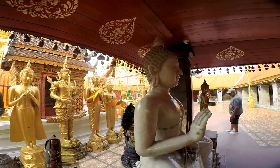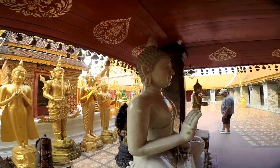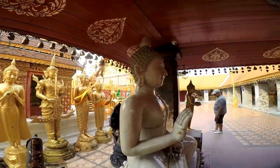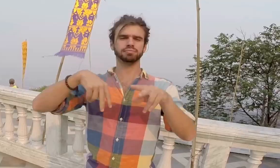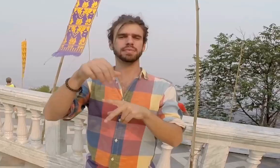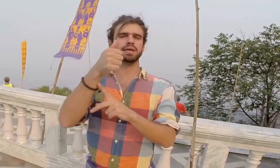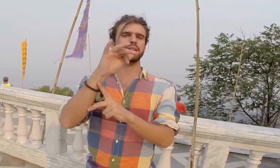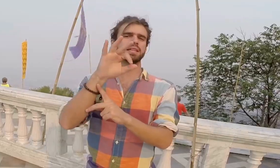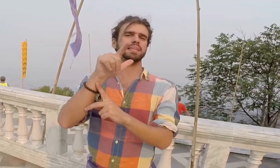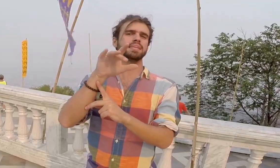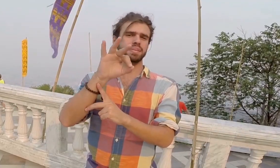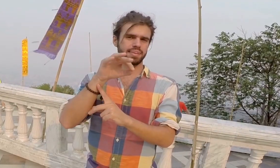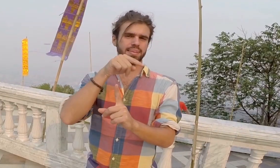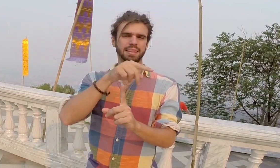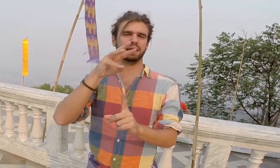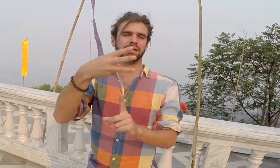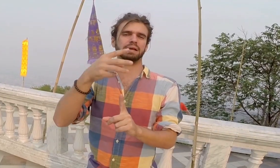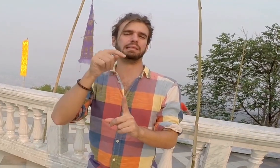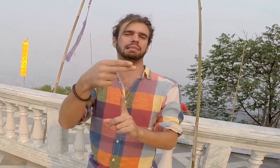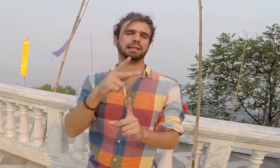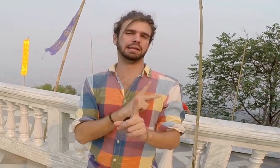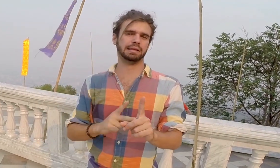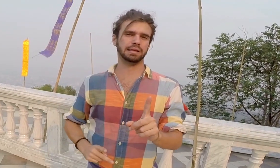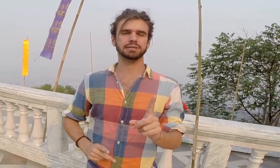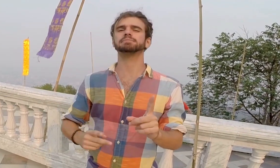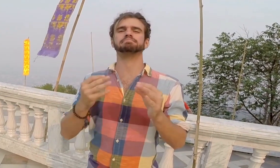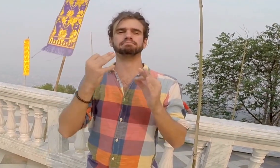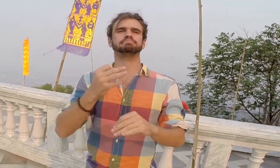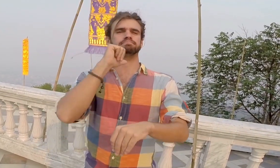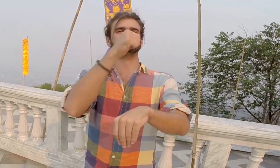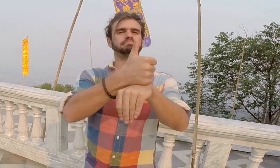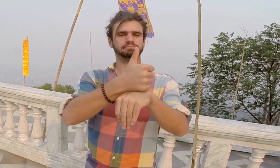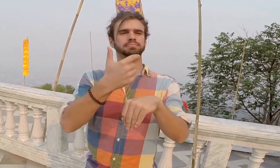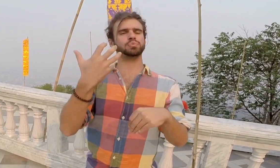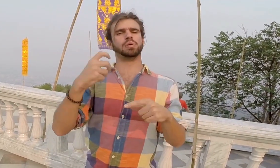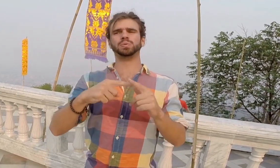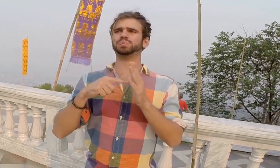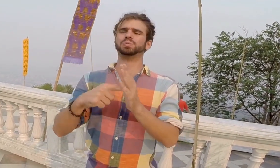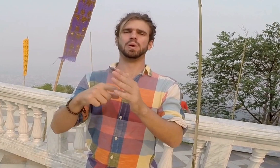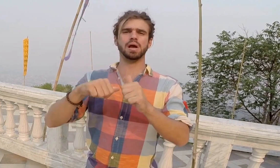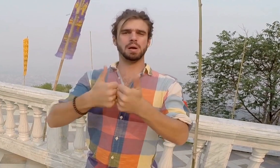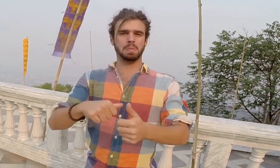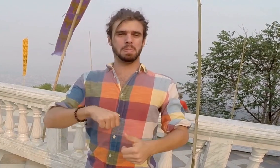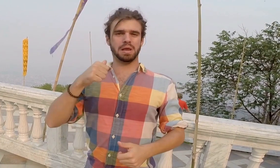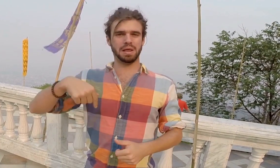In 1929, the King wanted to show how proud they were of this place